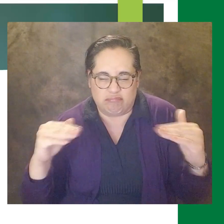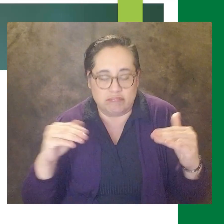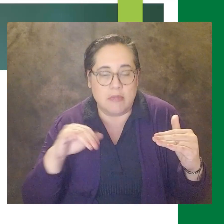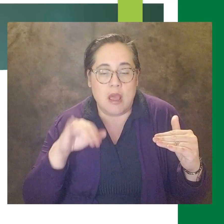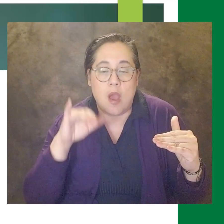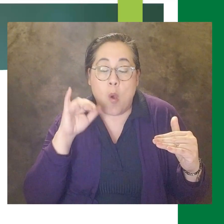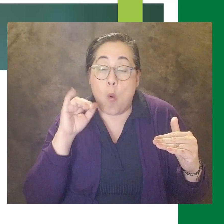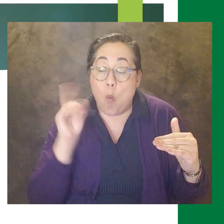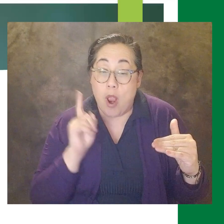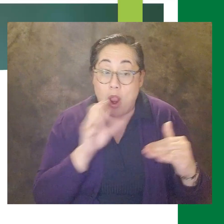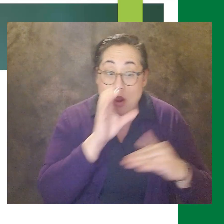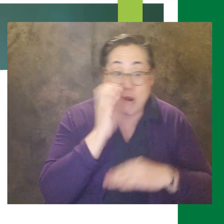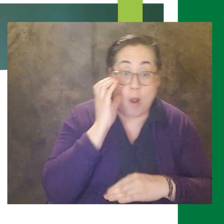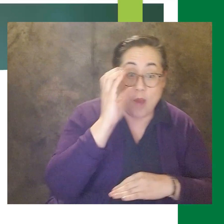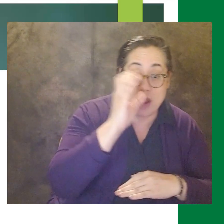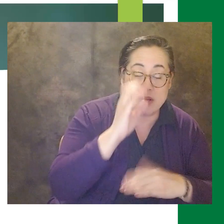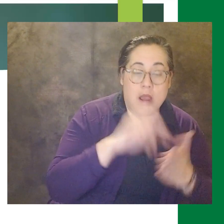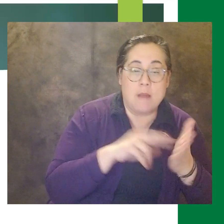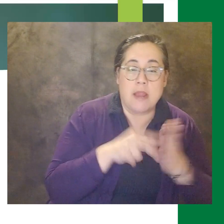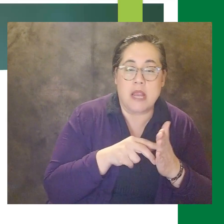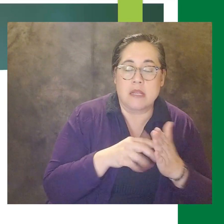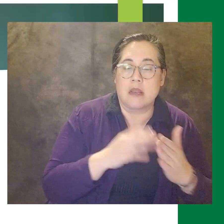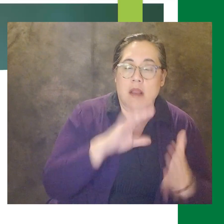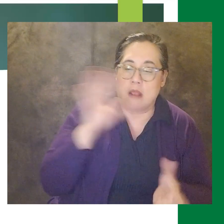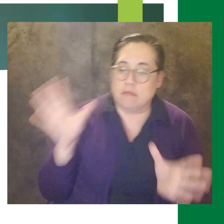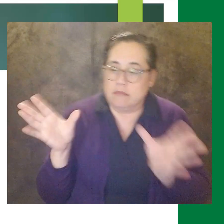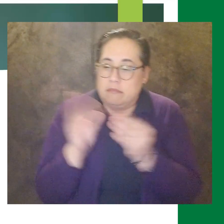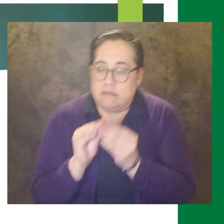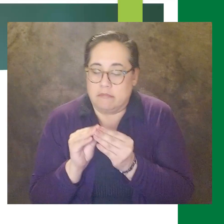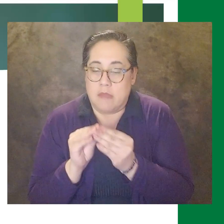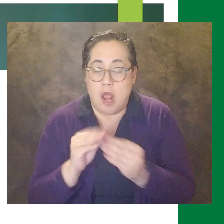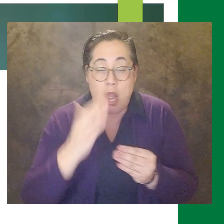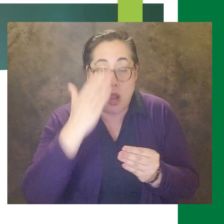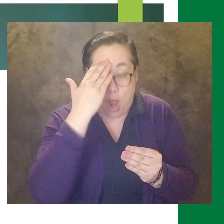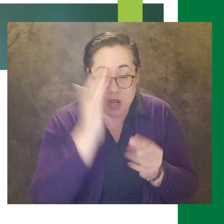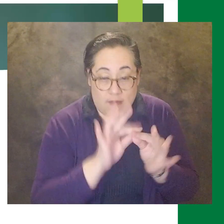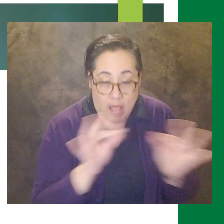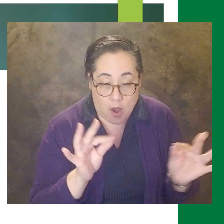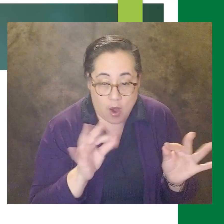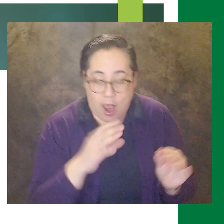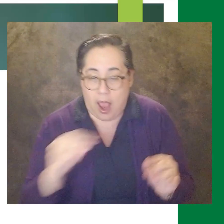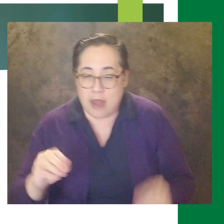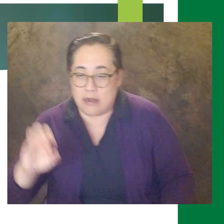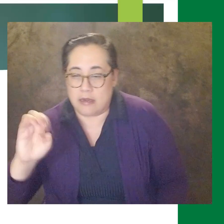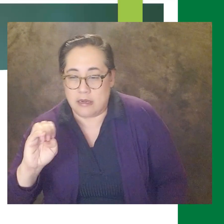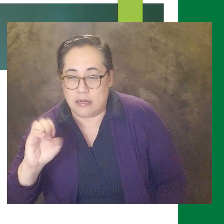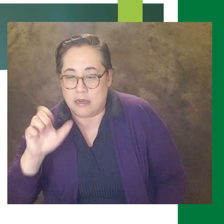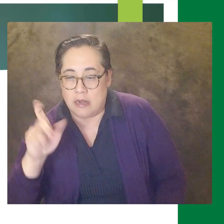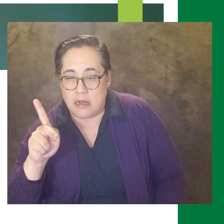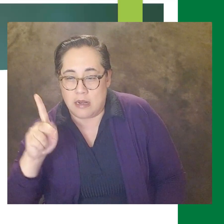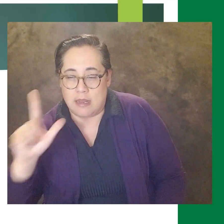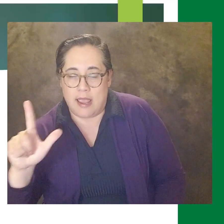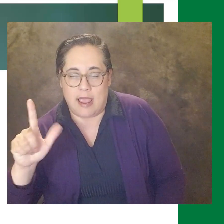language and extralinguistic knowledge. This is just the basic comprehension equation.